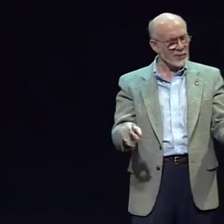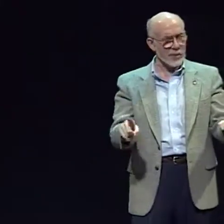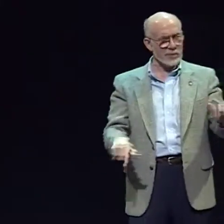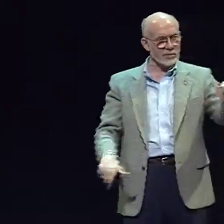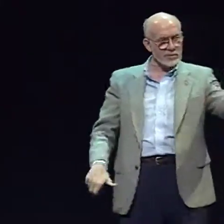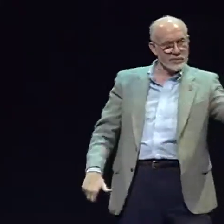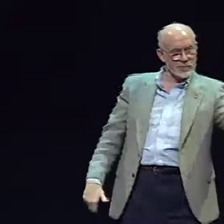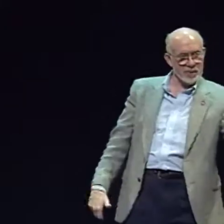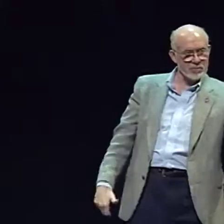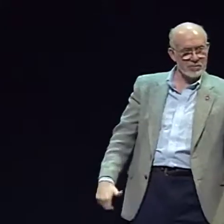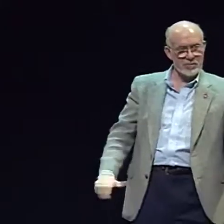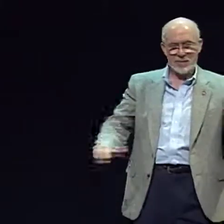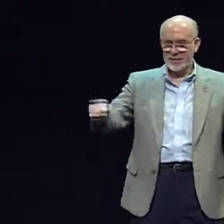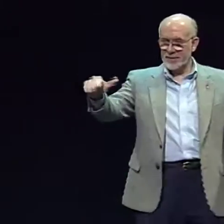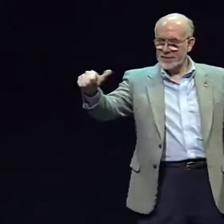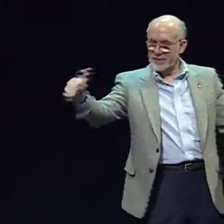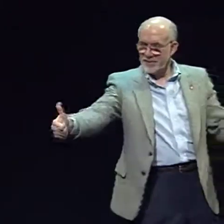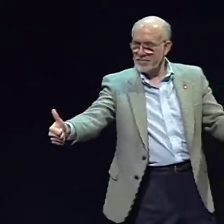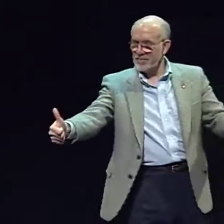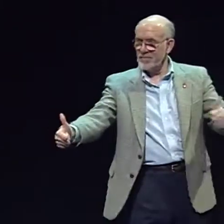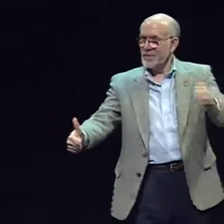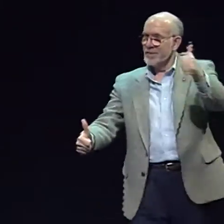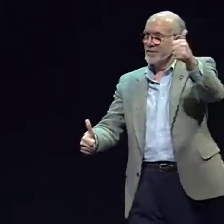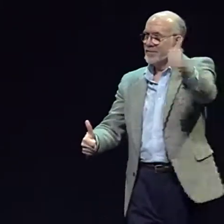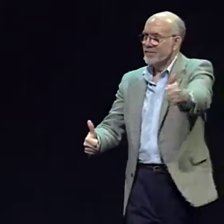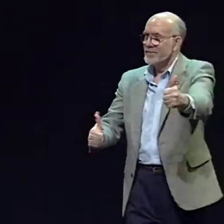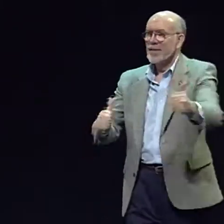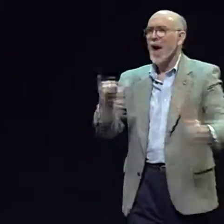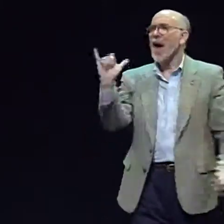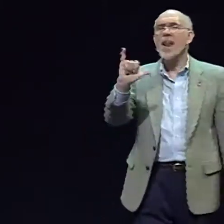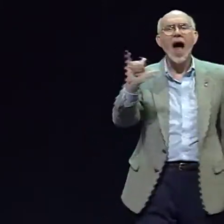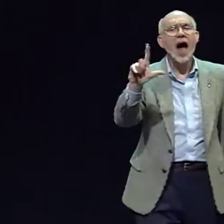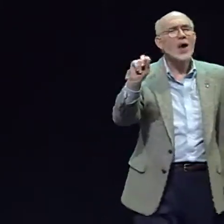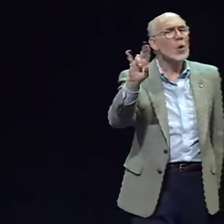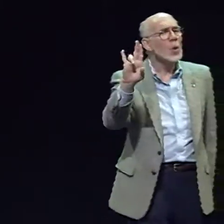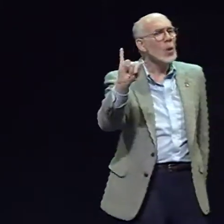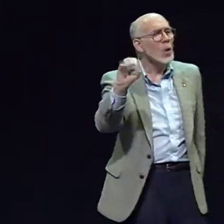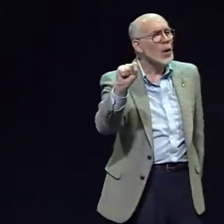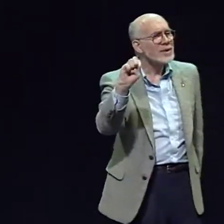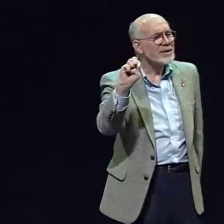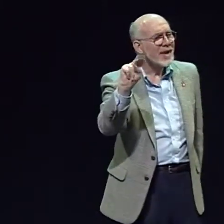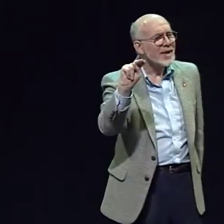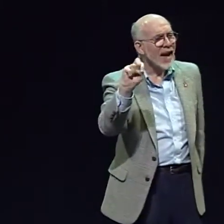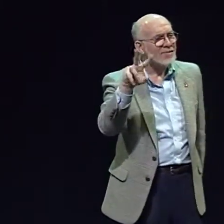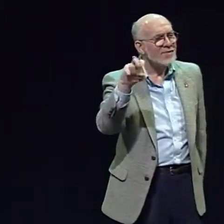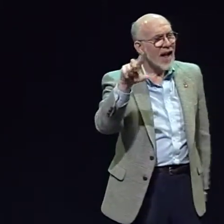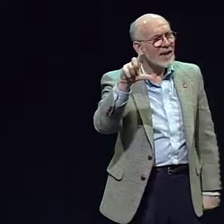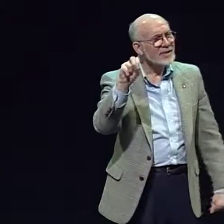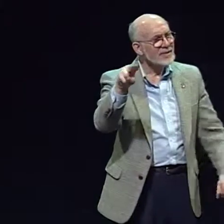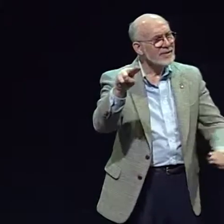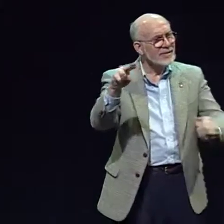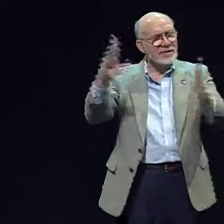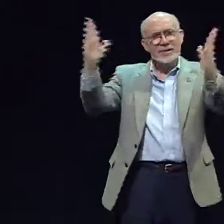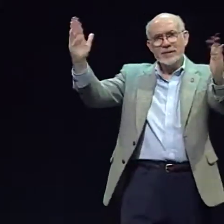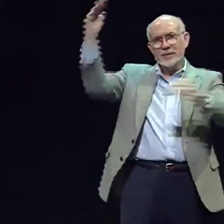FOURTHLY IS WE DECIDE HOW WE PLACE THINGS, LOCATION.